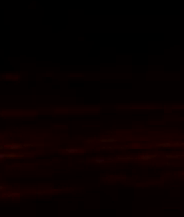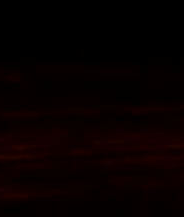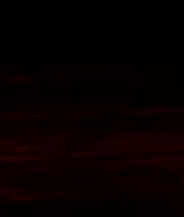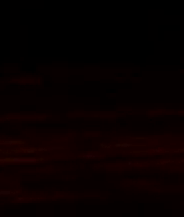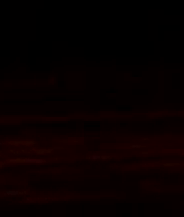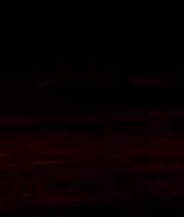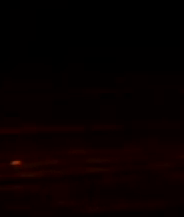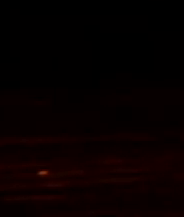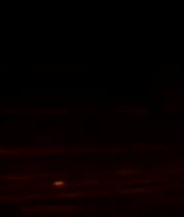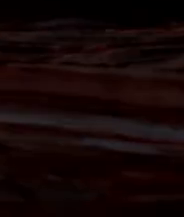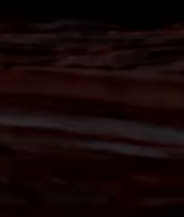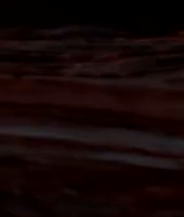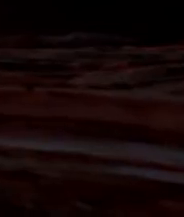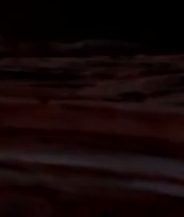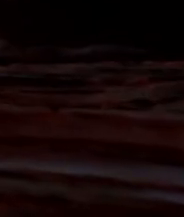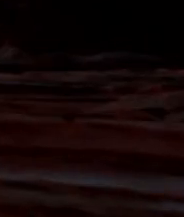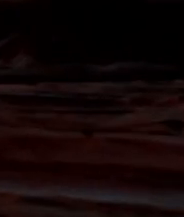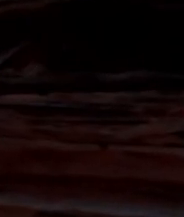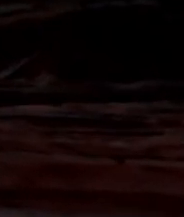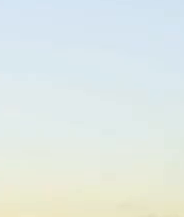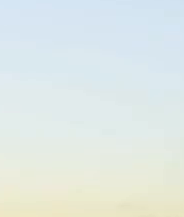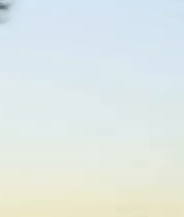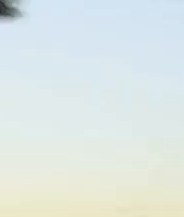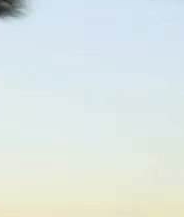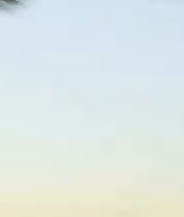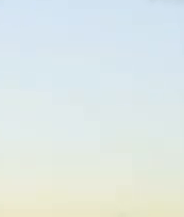that I regard as dancers, I feel really honoured.